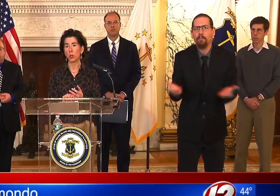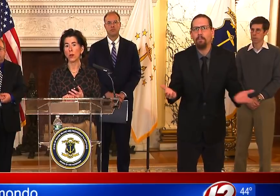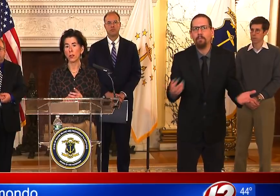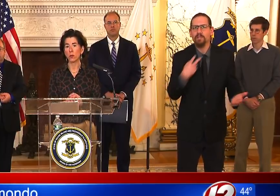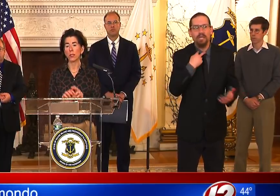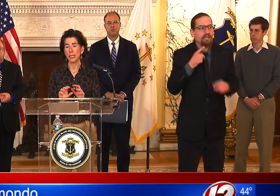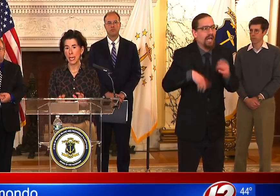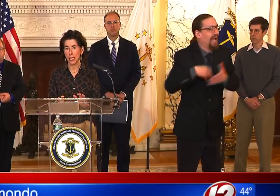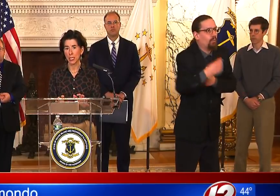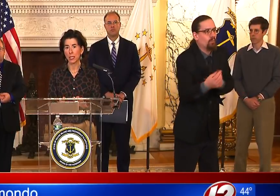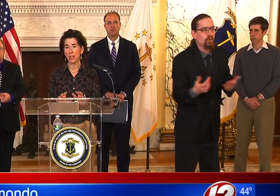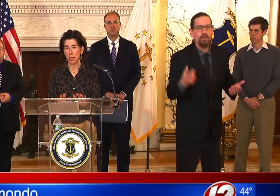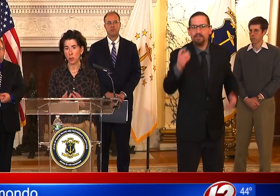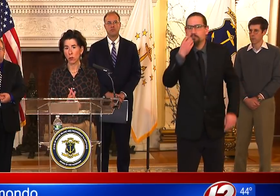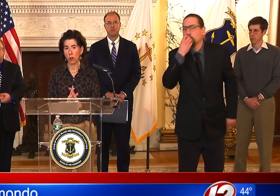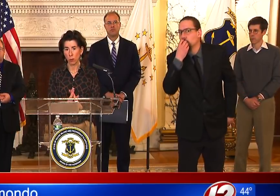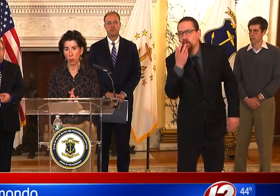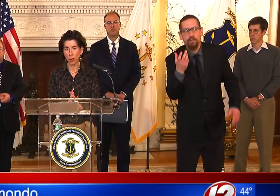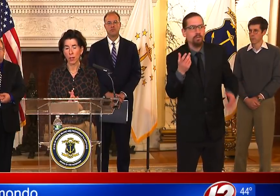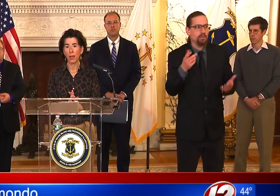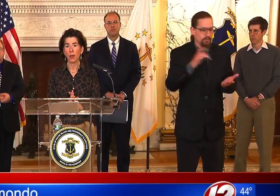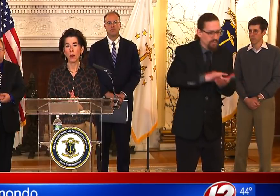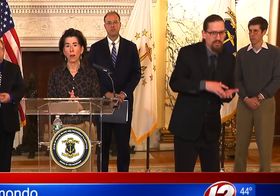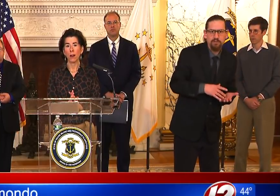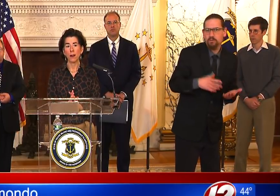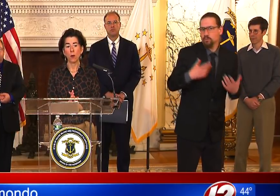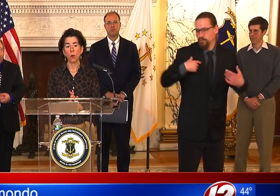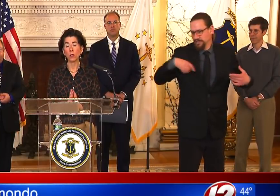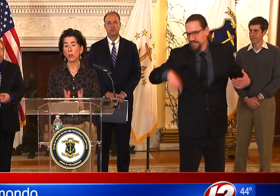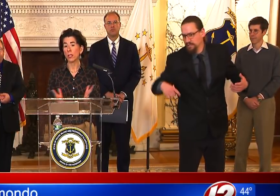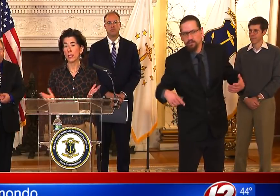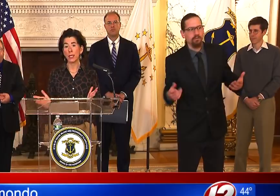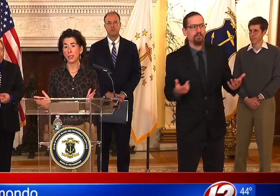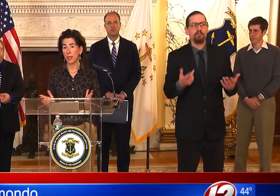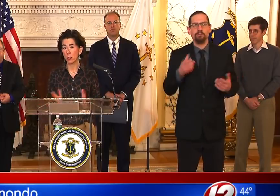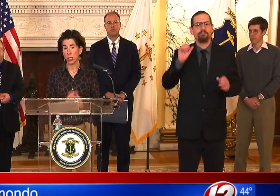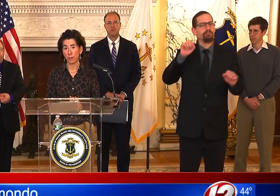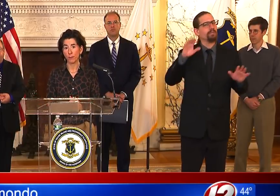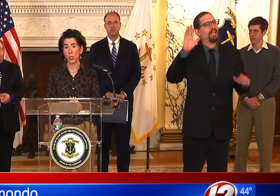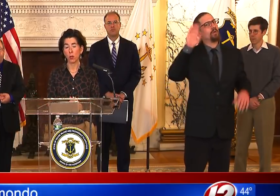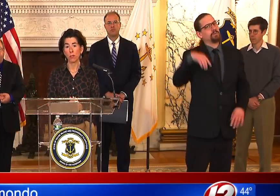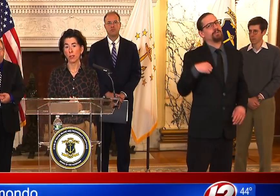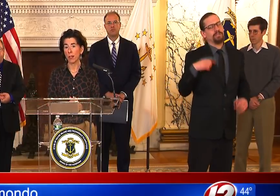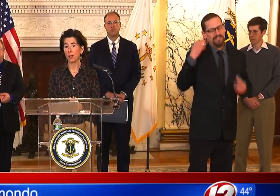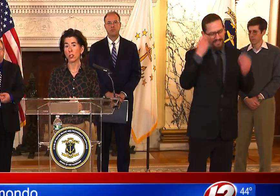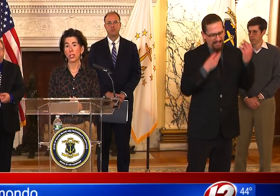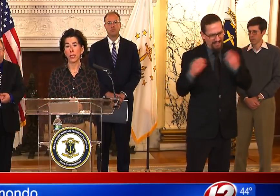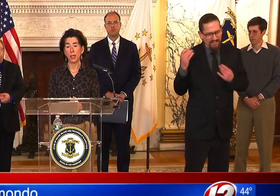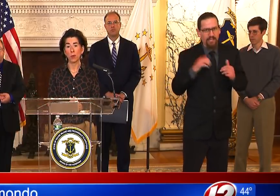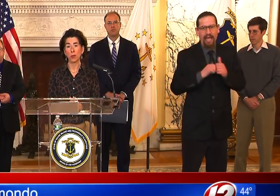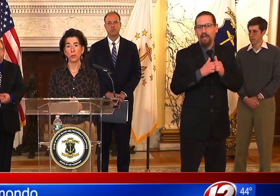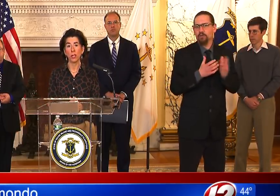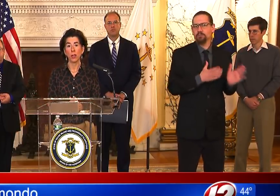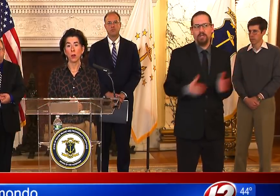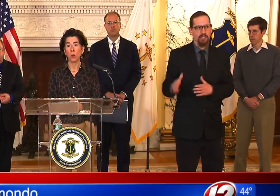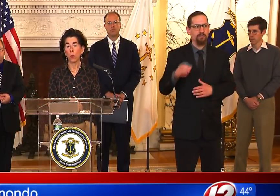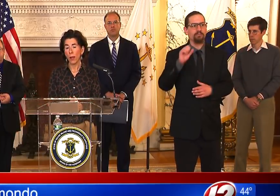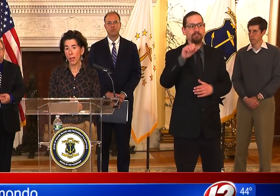ARE GOING TO REQUIRE PEOPLE TO STAY HOME, THEY WILL NEED A HAND TO GET GROCERIES, GET WHAT THEY NEED. THE SHORT ANSWER IS YES, THAT IS